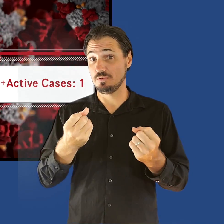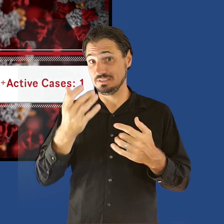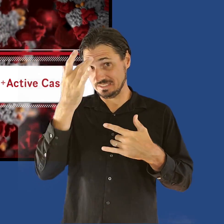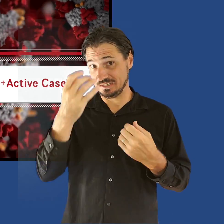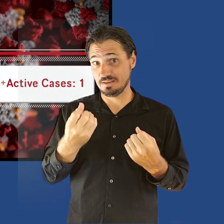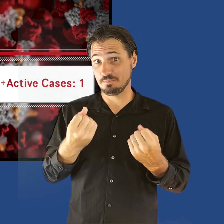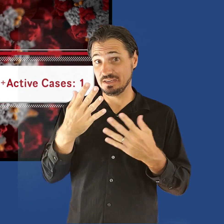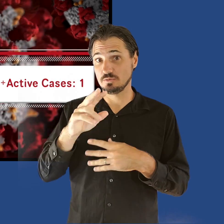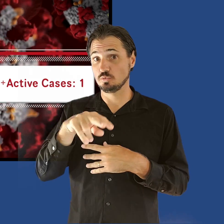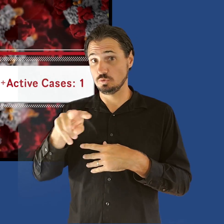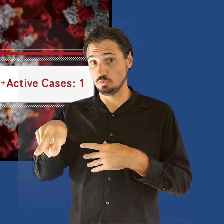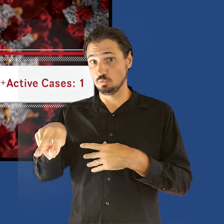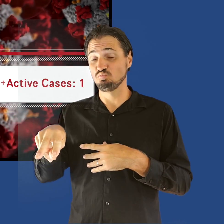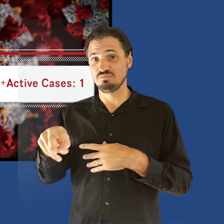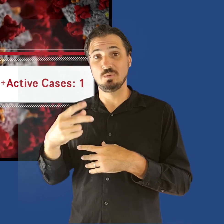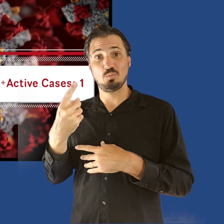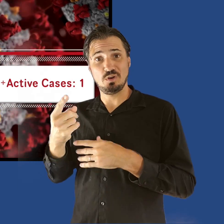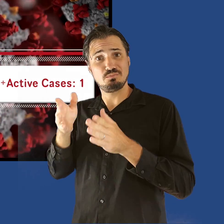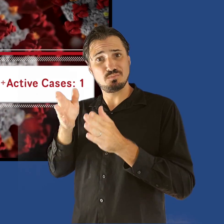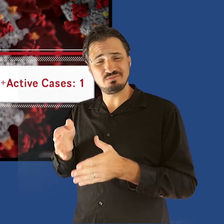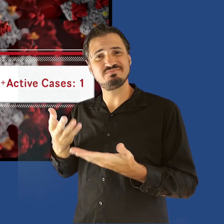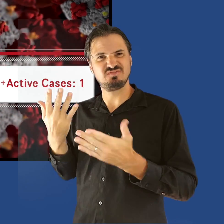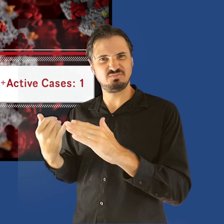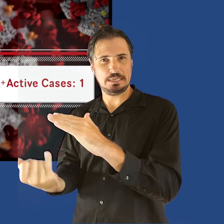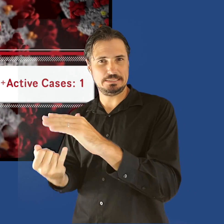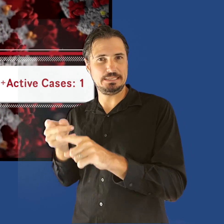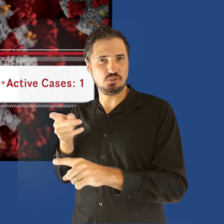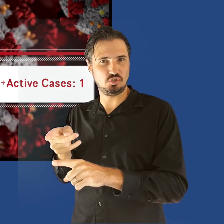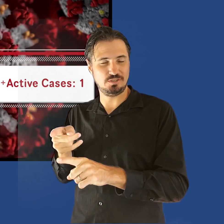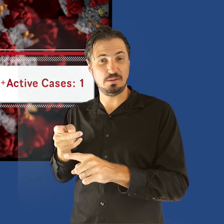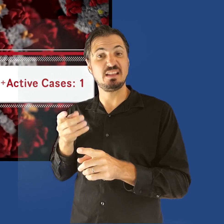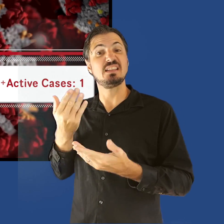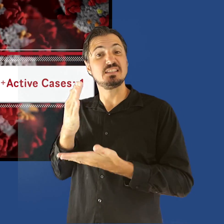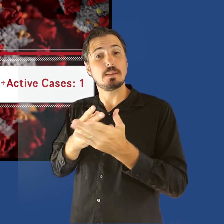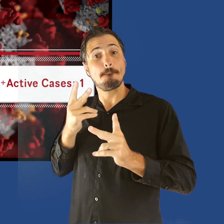One person is in isolation, and several contacts are in quarantine.